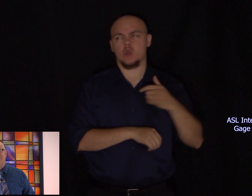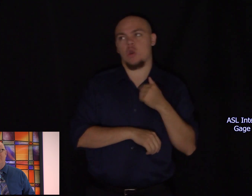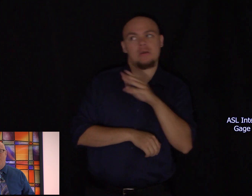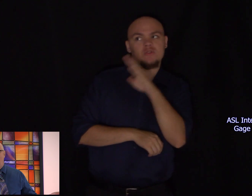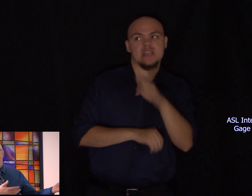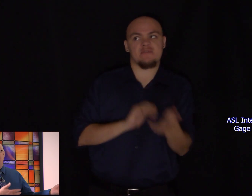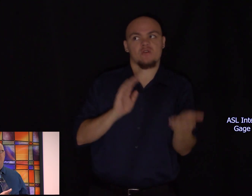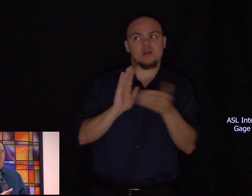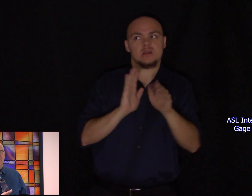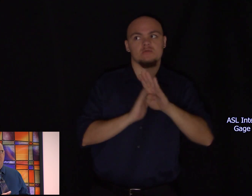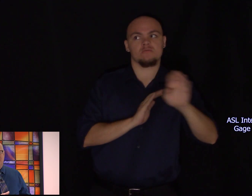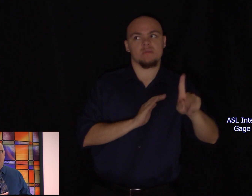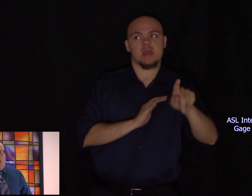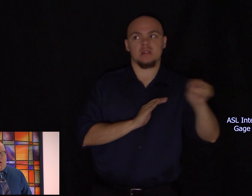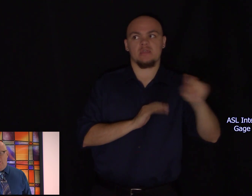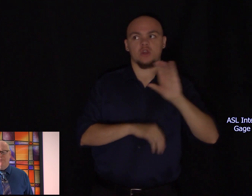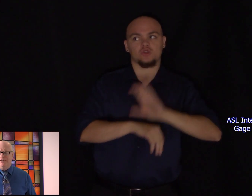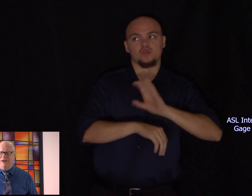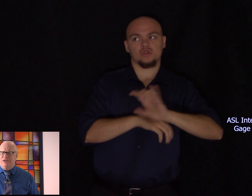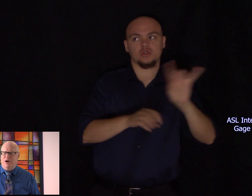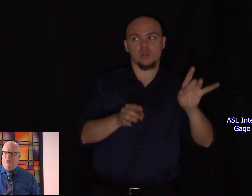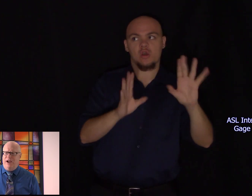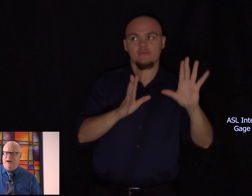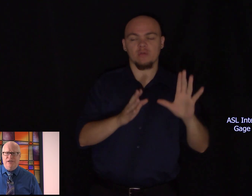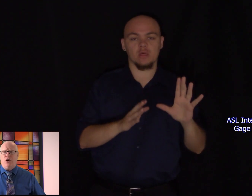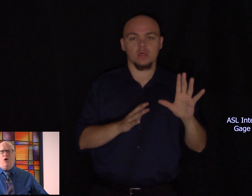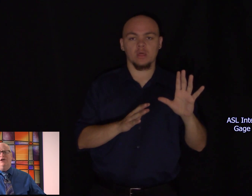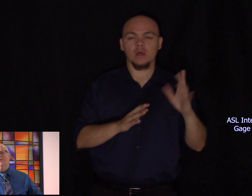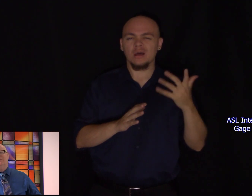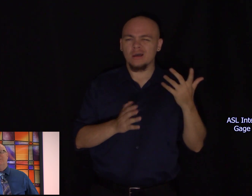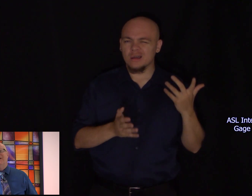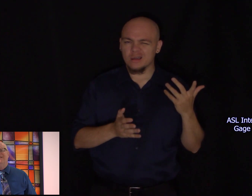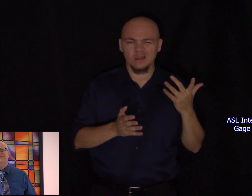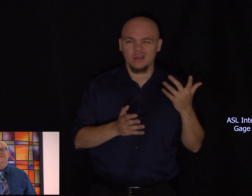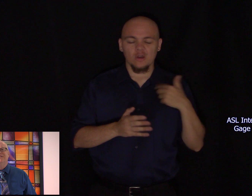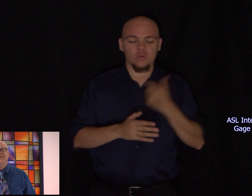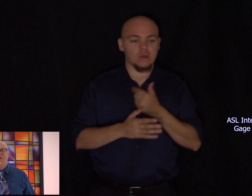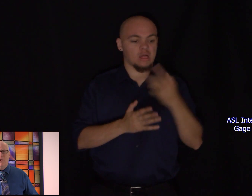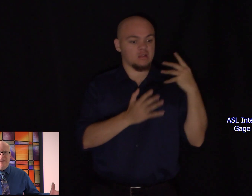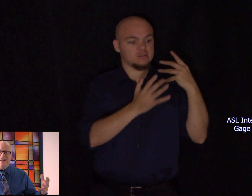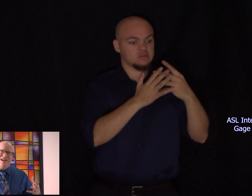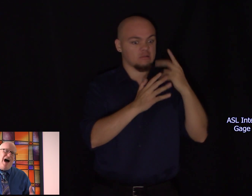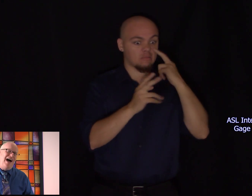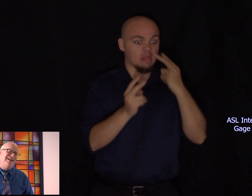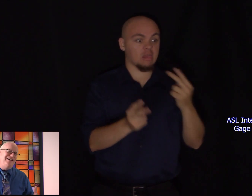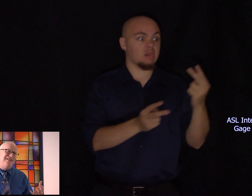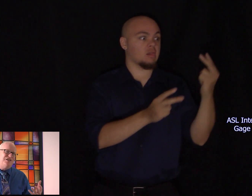you go back to where you were oh I would never go there it's a horrible place we get caught in this